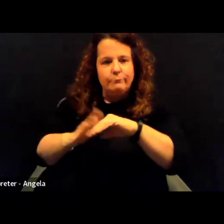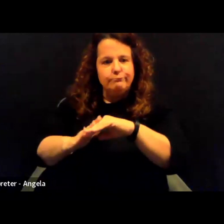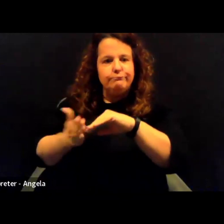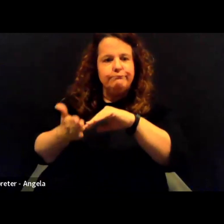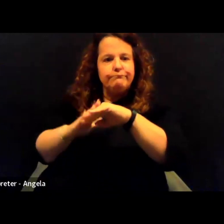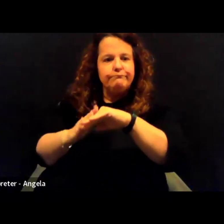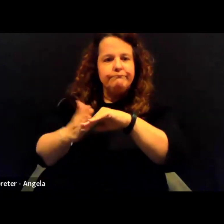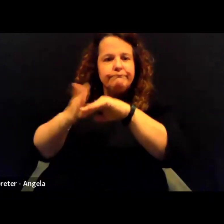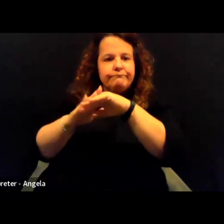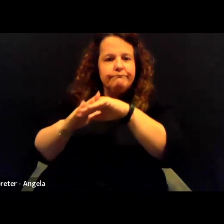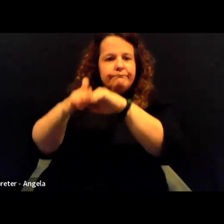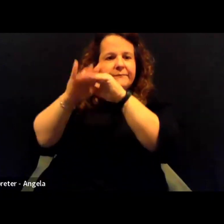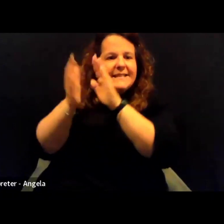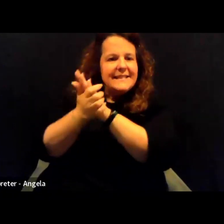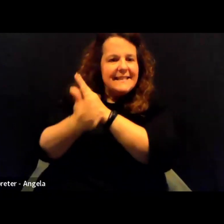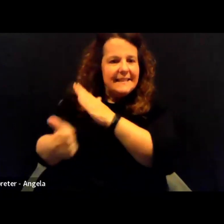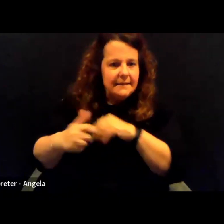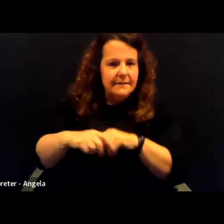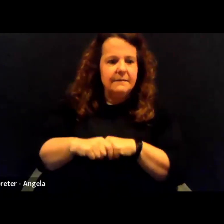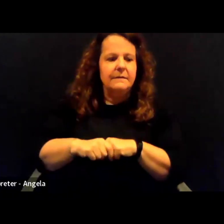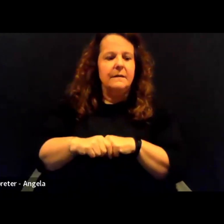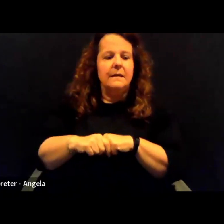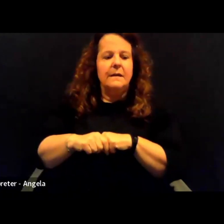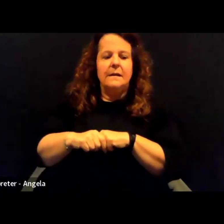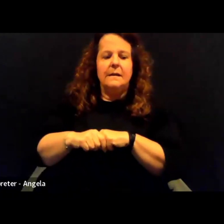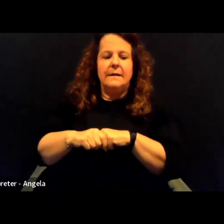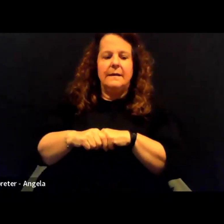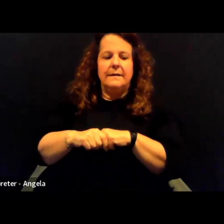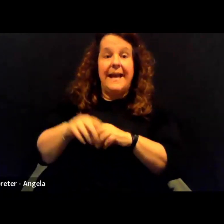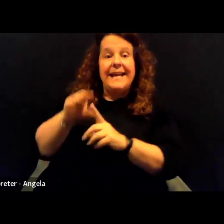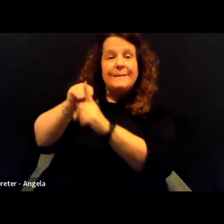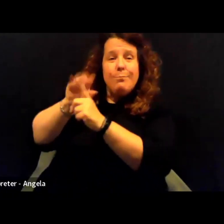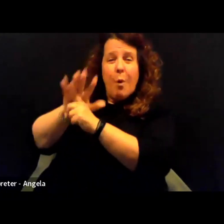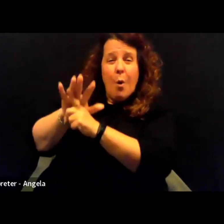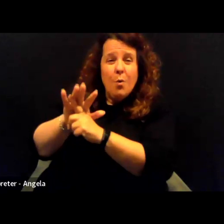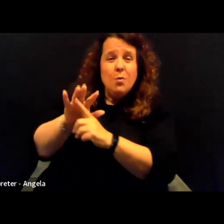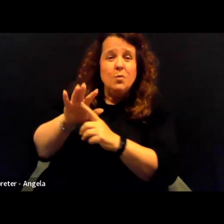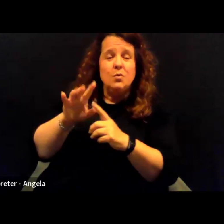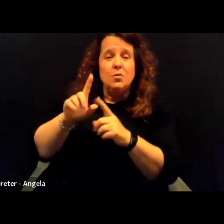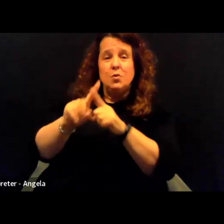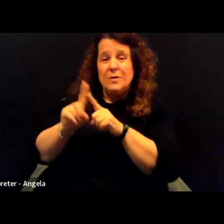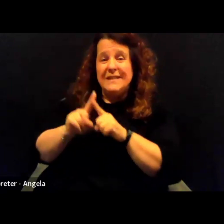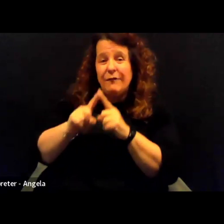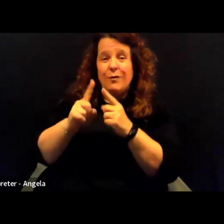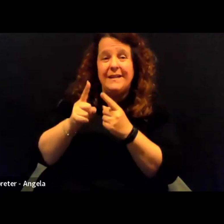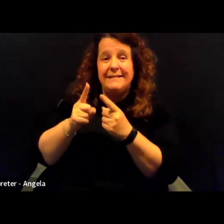going to be engaging with as they learn. Yeah, I think that's about it.